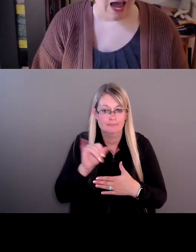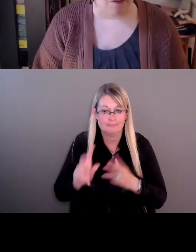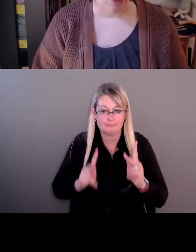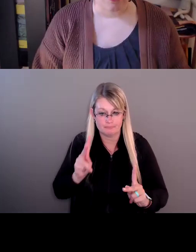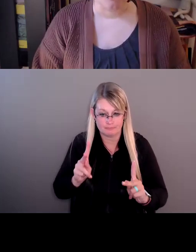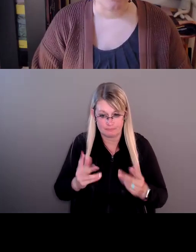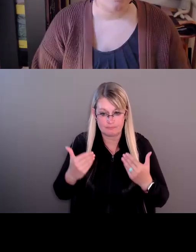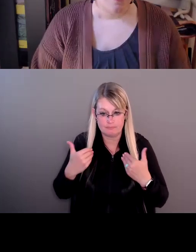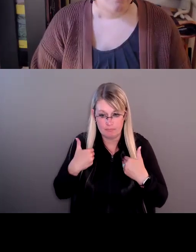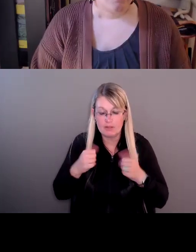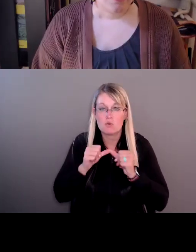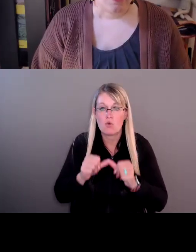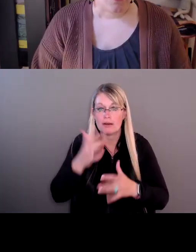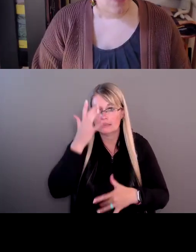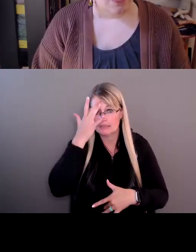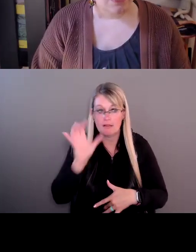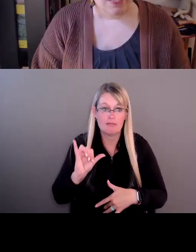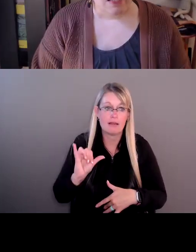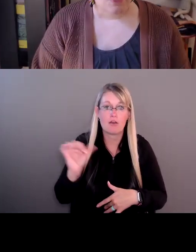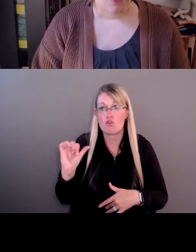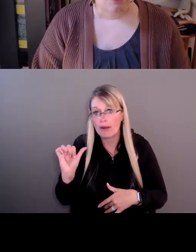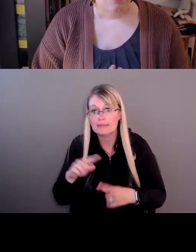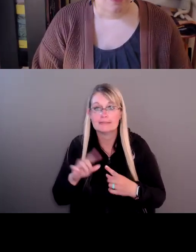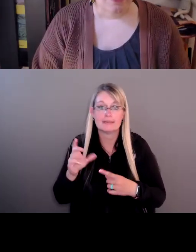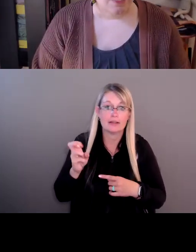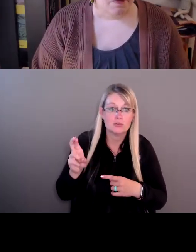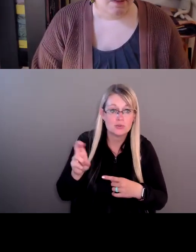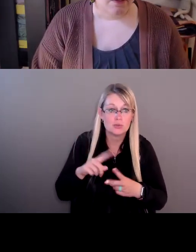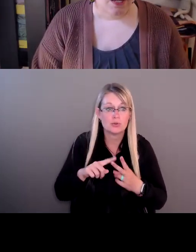have a chronic illness, they are things like arthritis, cancer, various different types